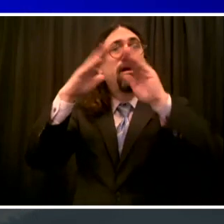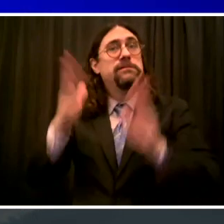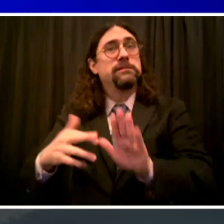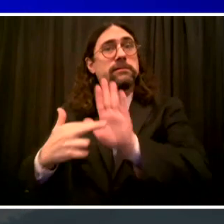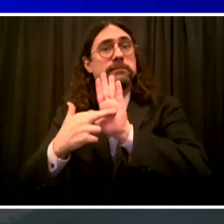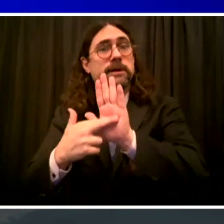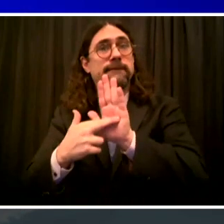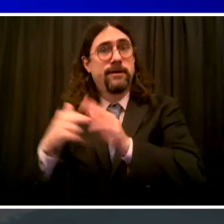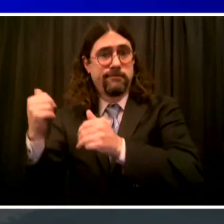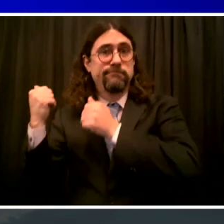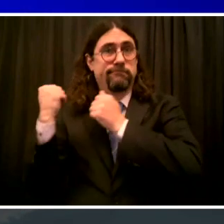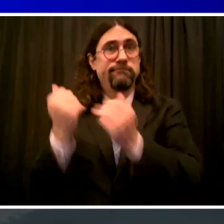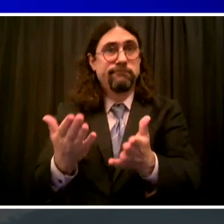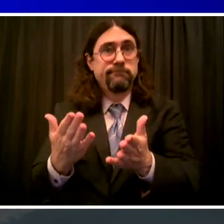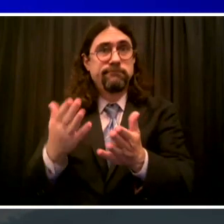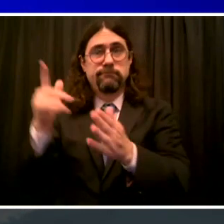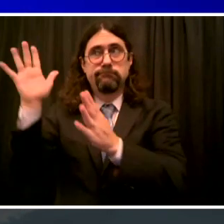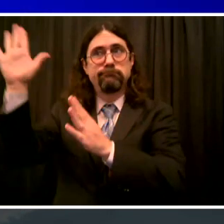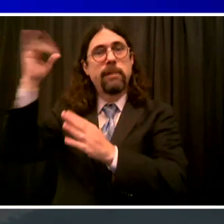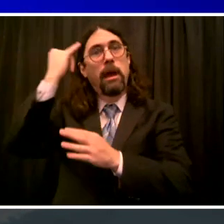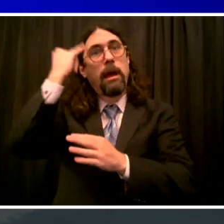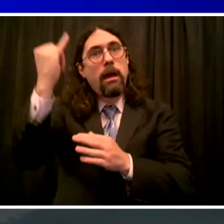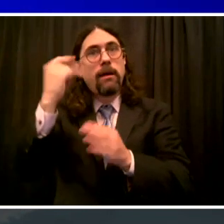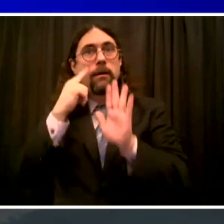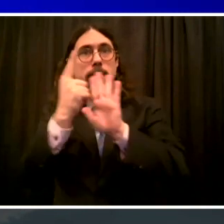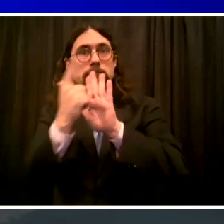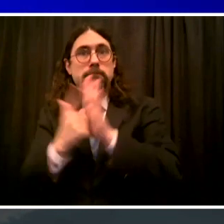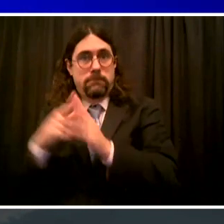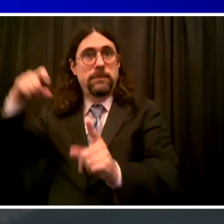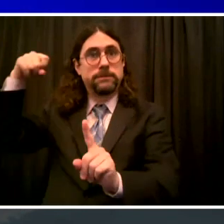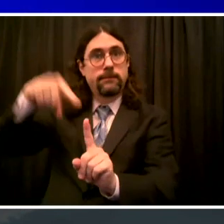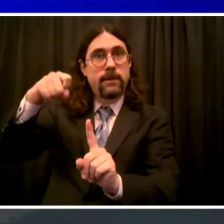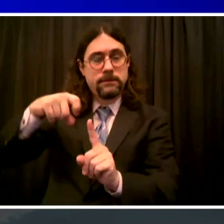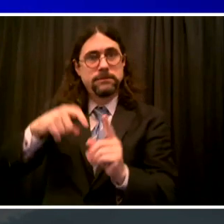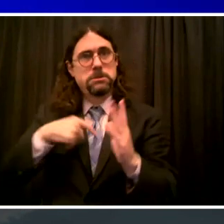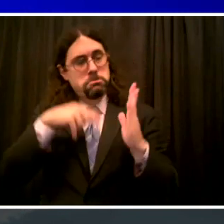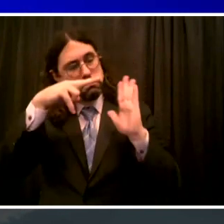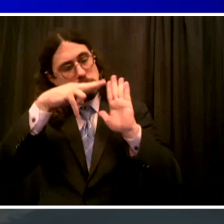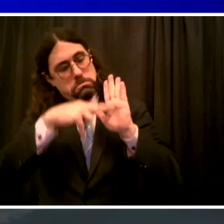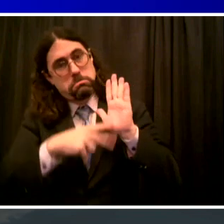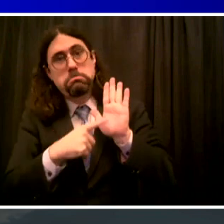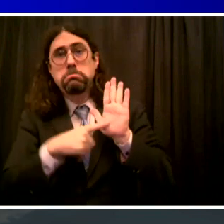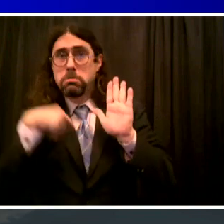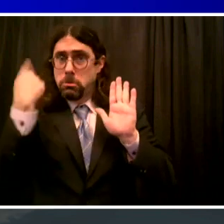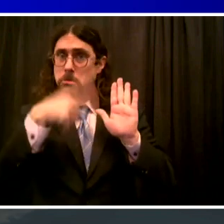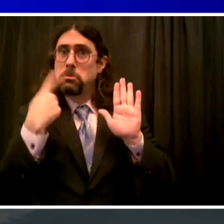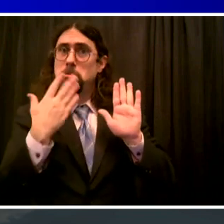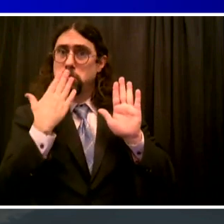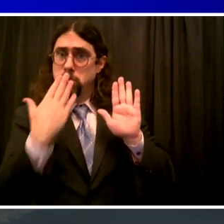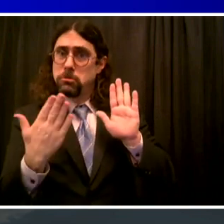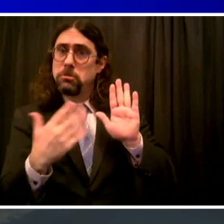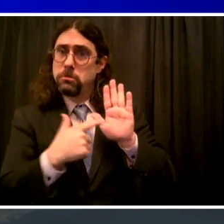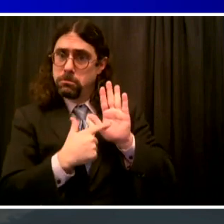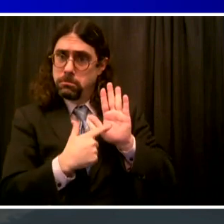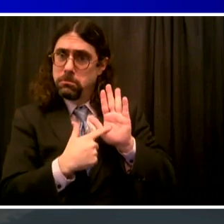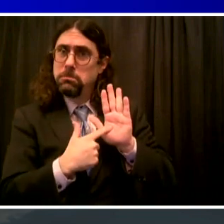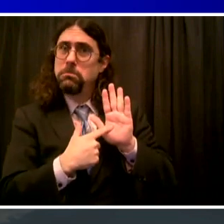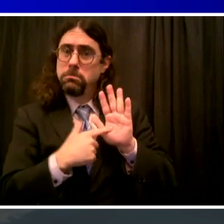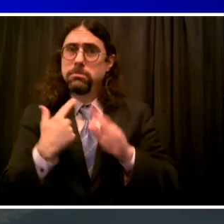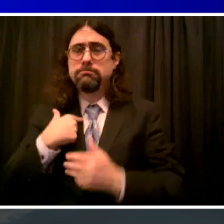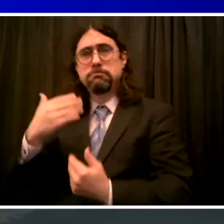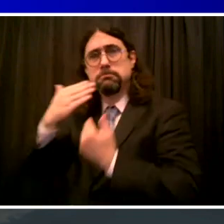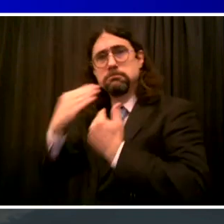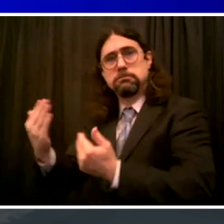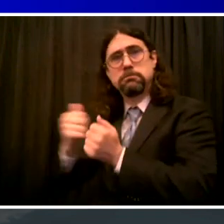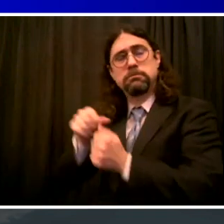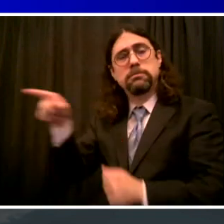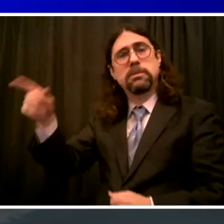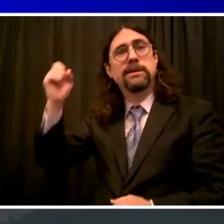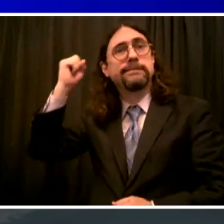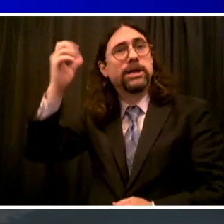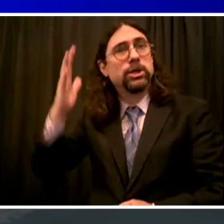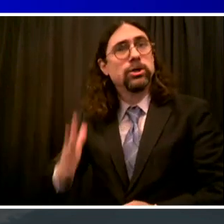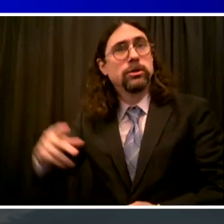ACTUALLY LIVES UP